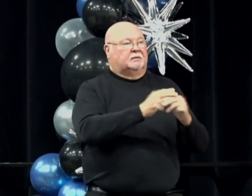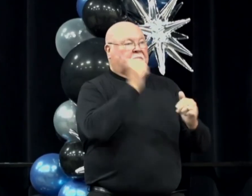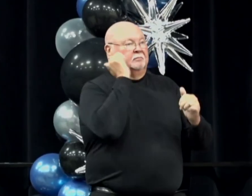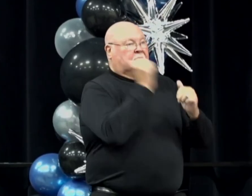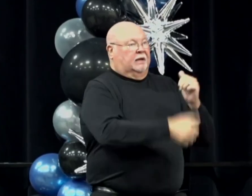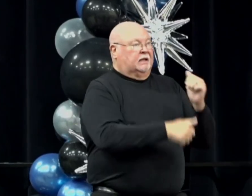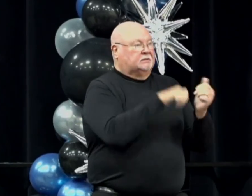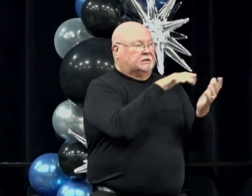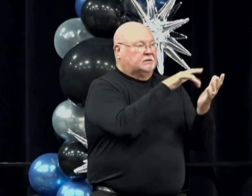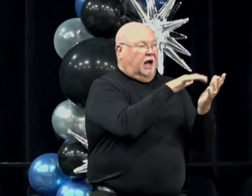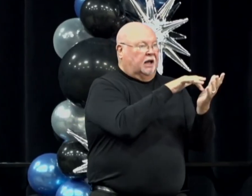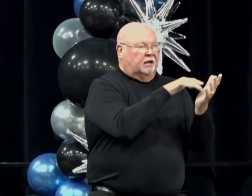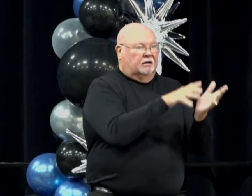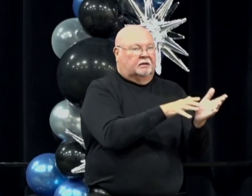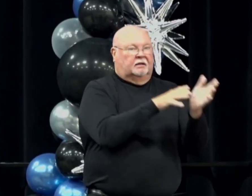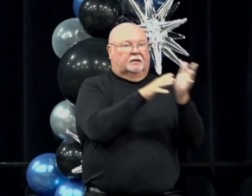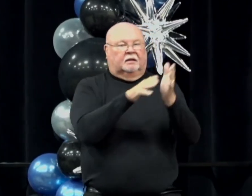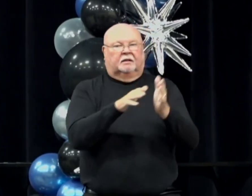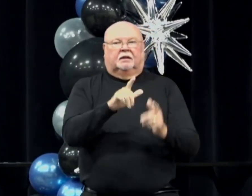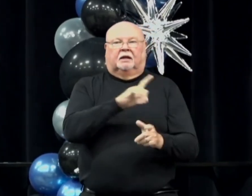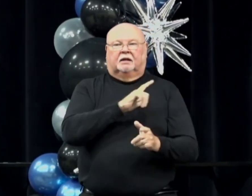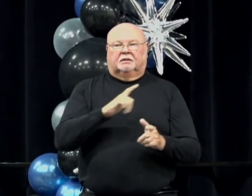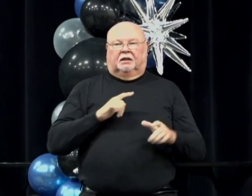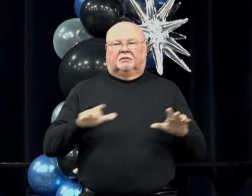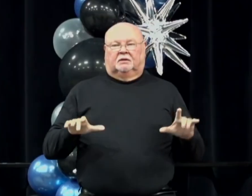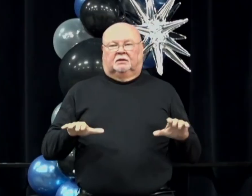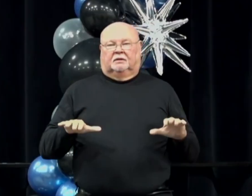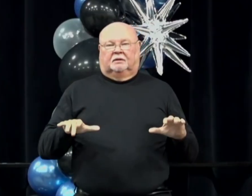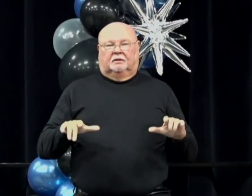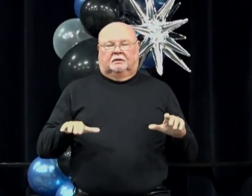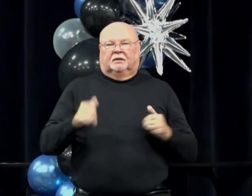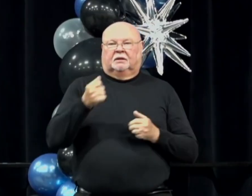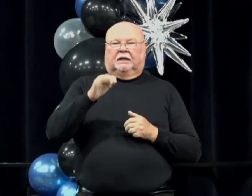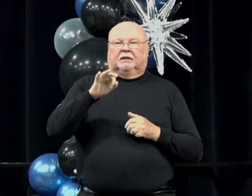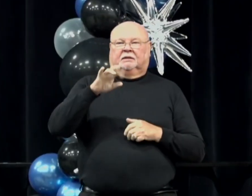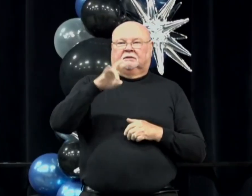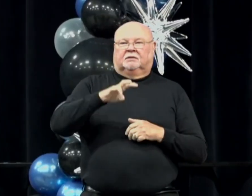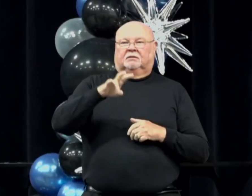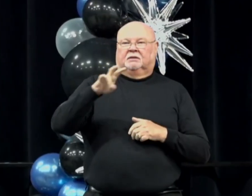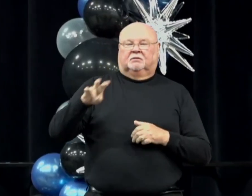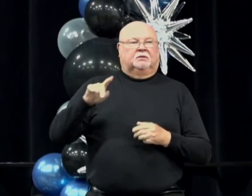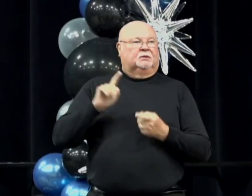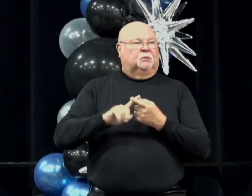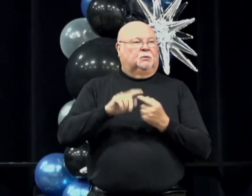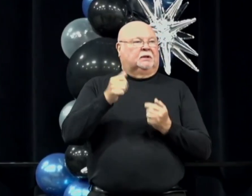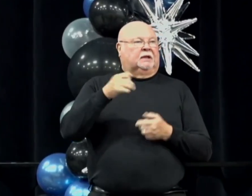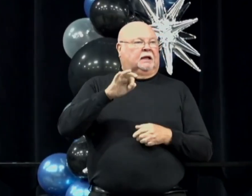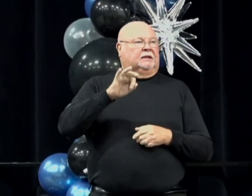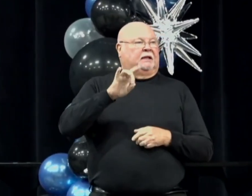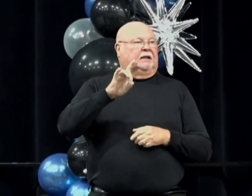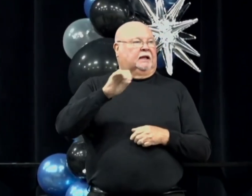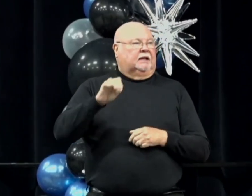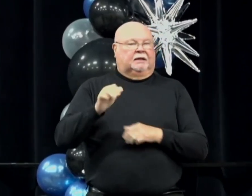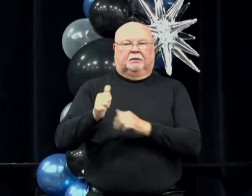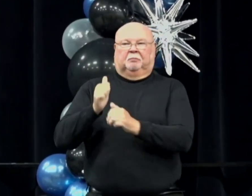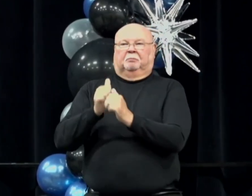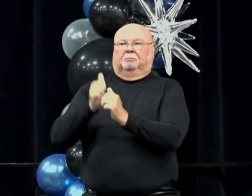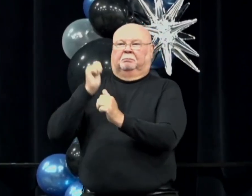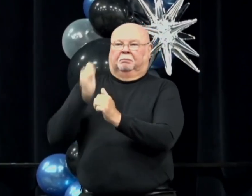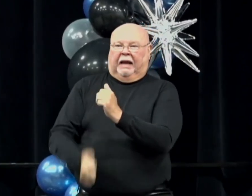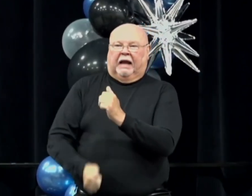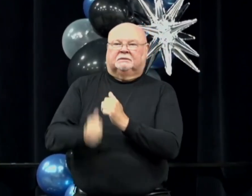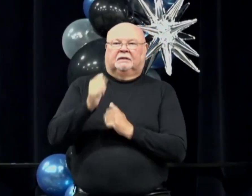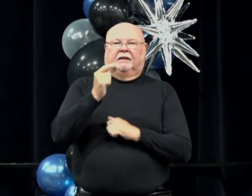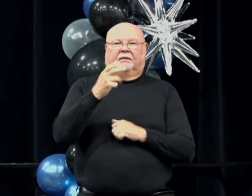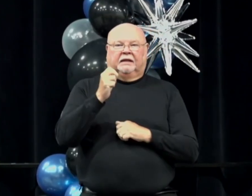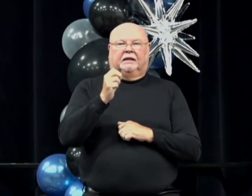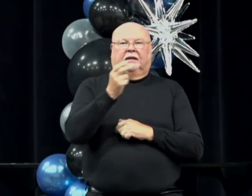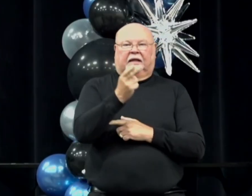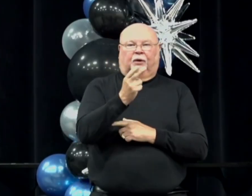passed that study. The legislature waited for the study results from 1977 – 1980, and they passed